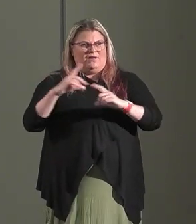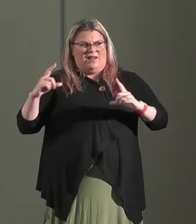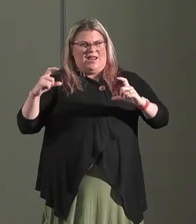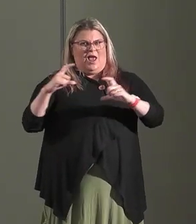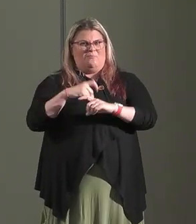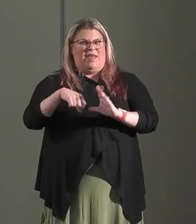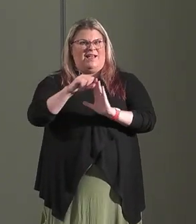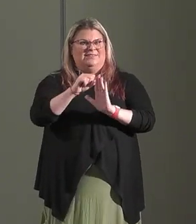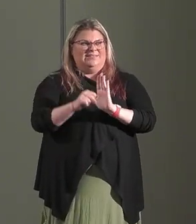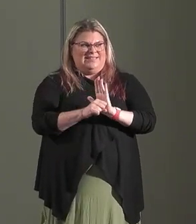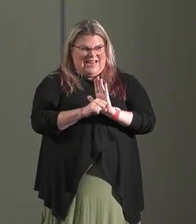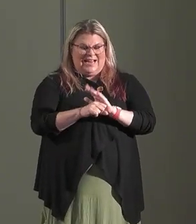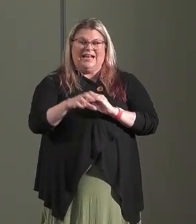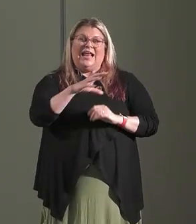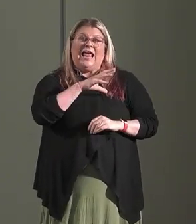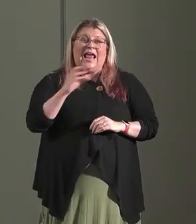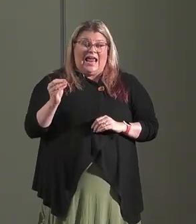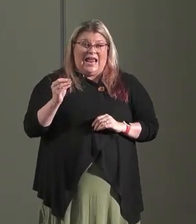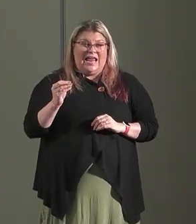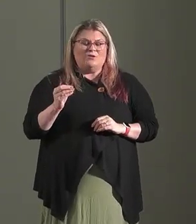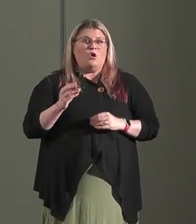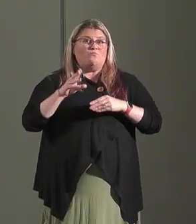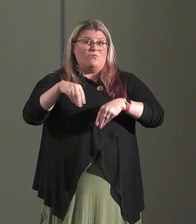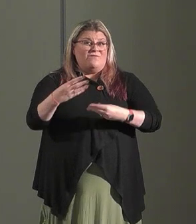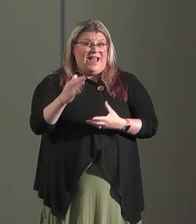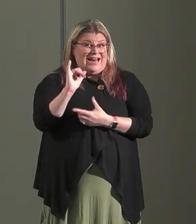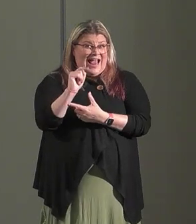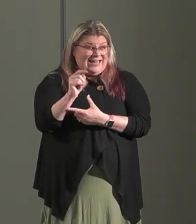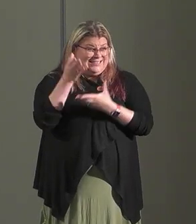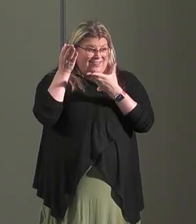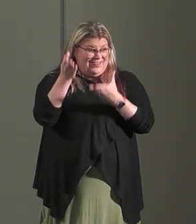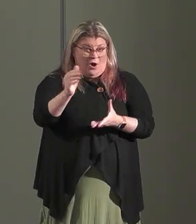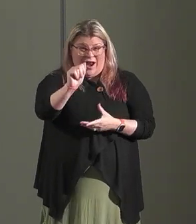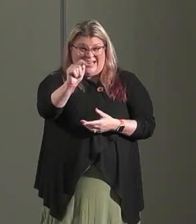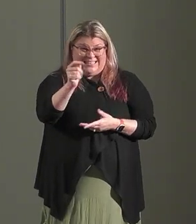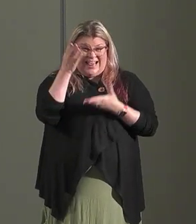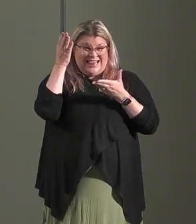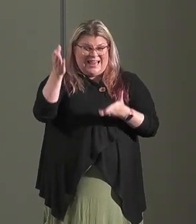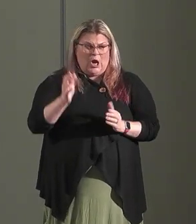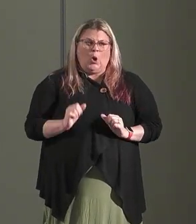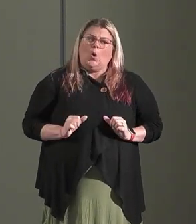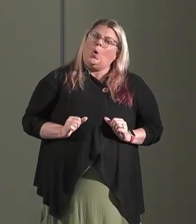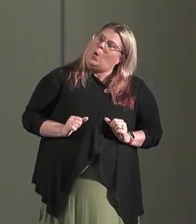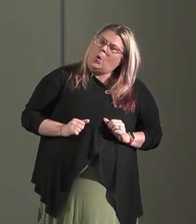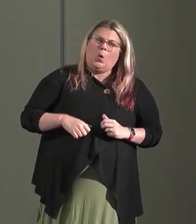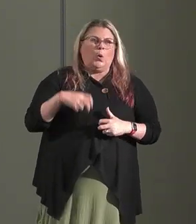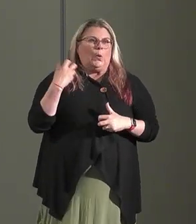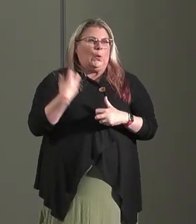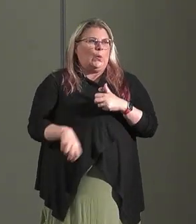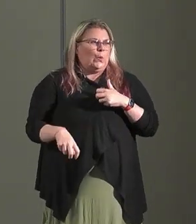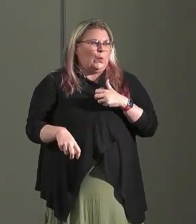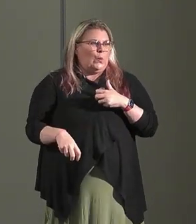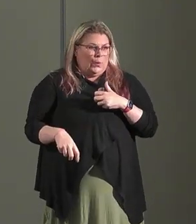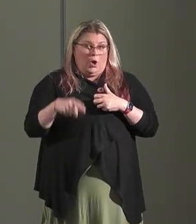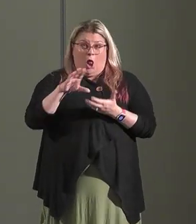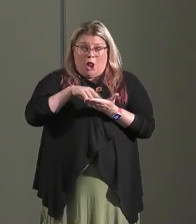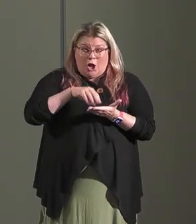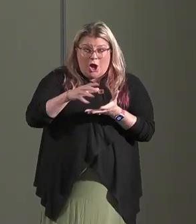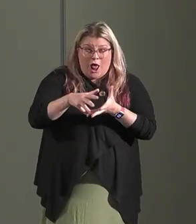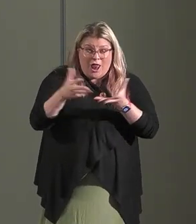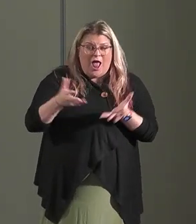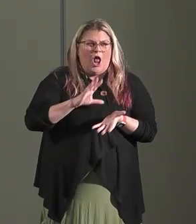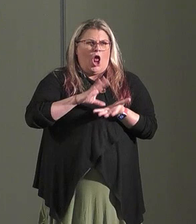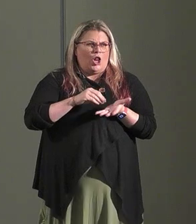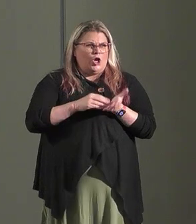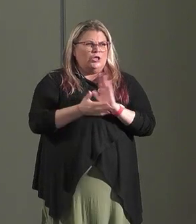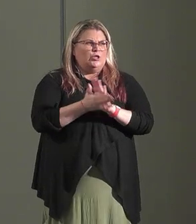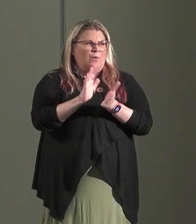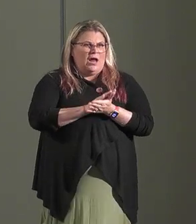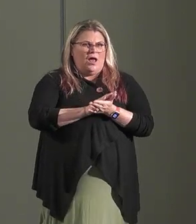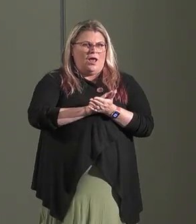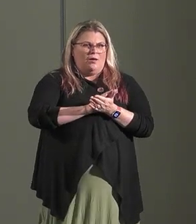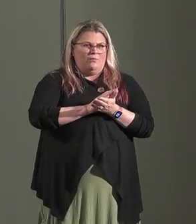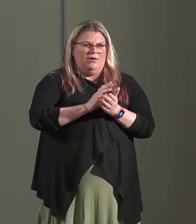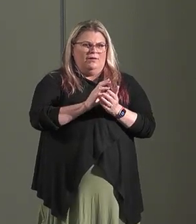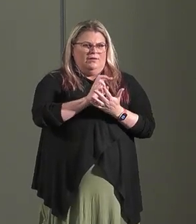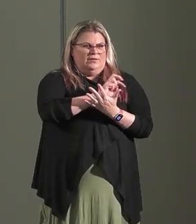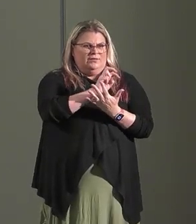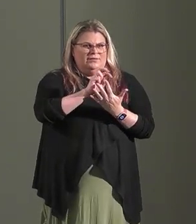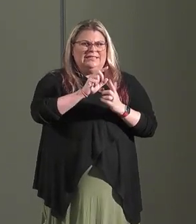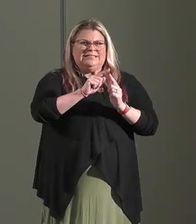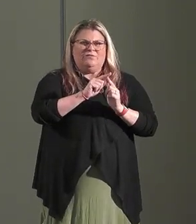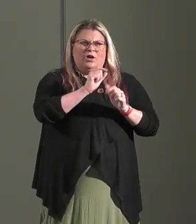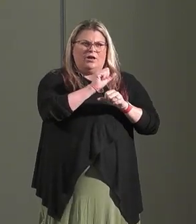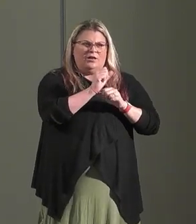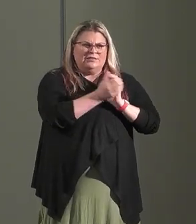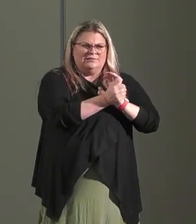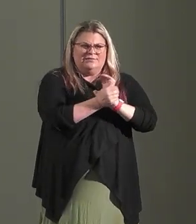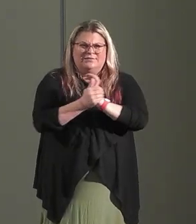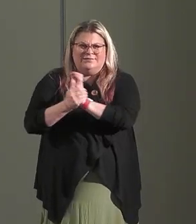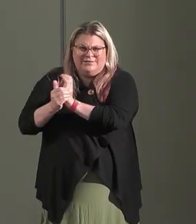And providing IT was difficult you learn to be a jack of all trades. But more recently,